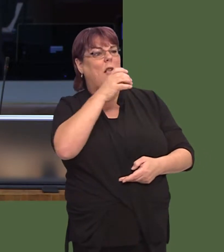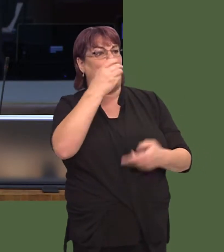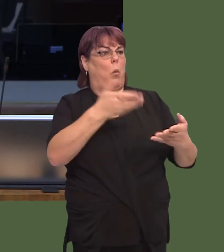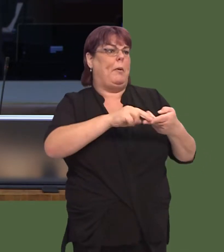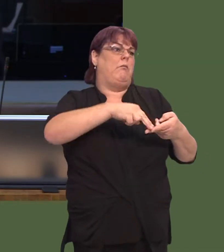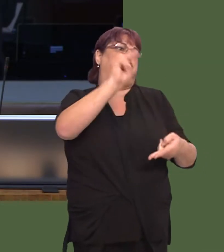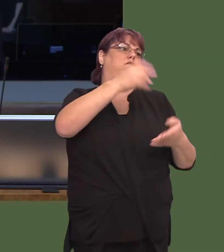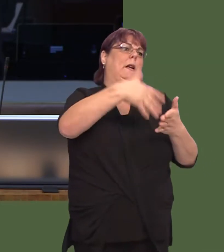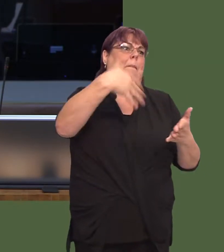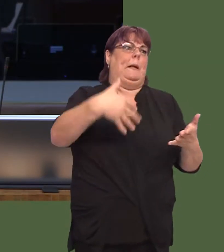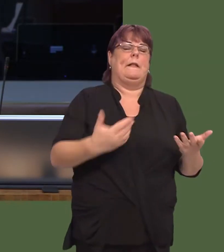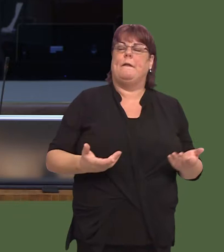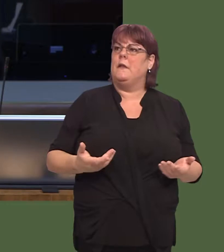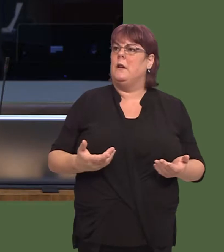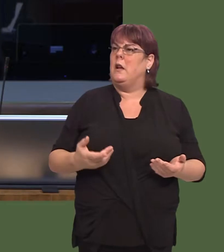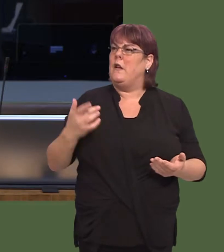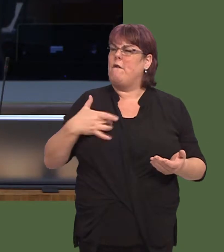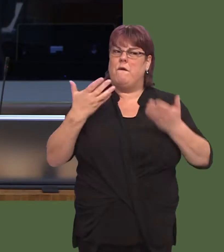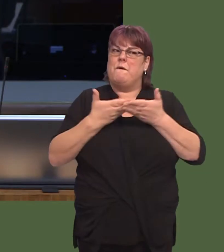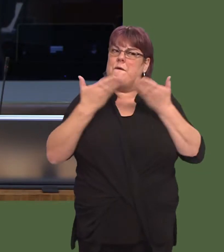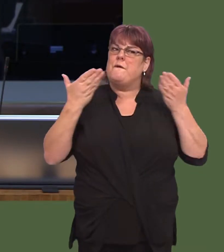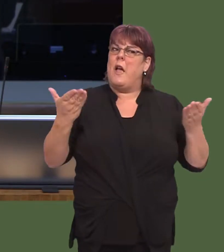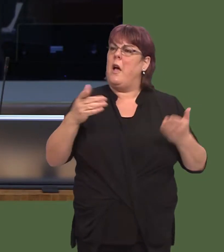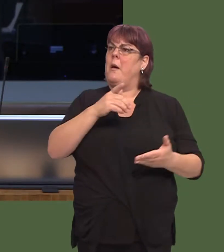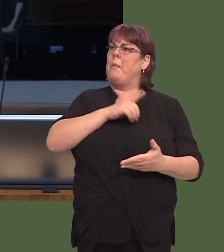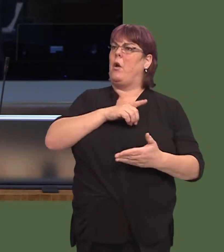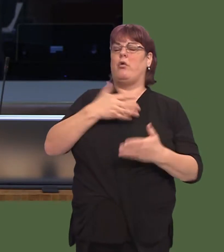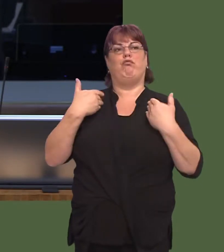Whereís the equity in a measure that leaves the champagne socialists of the posher suburbs